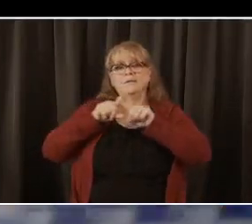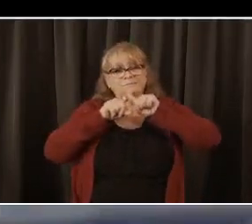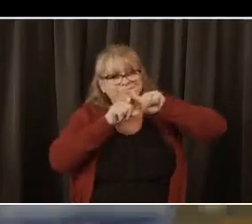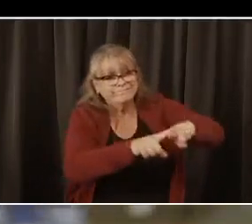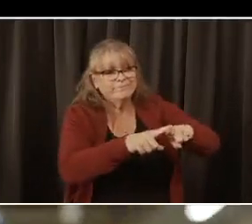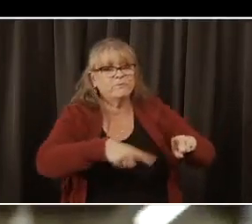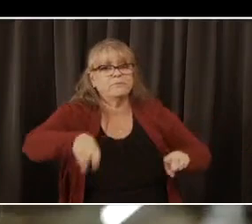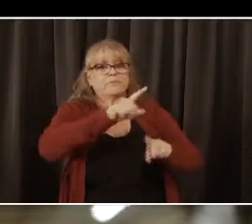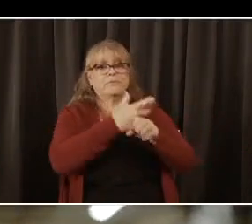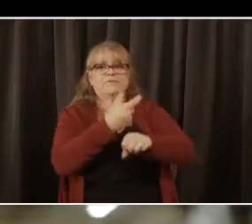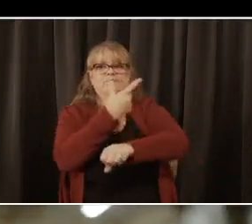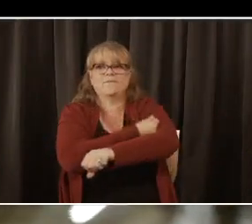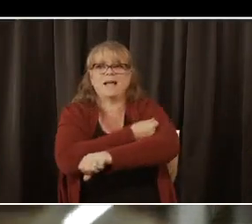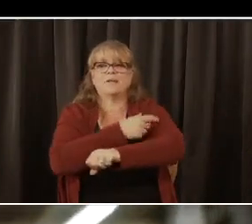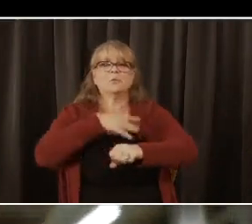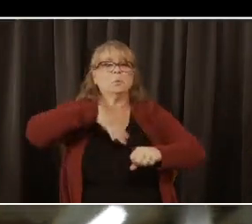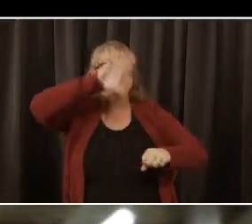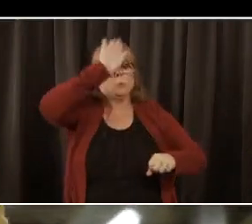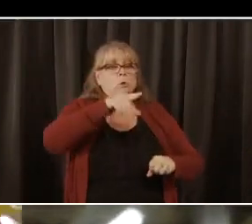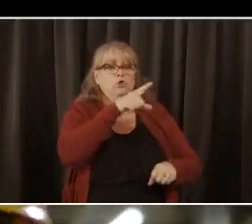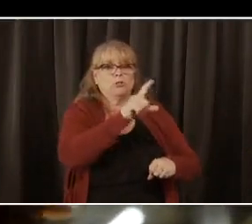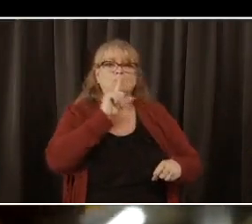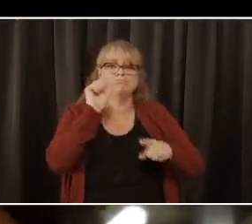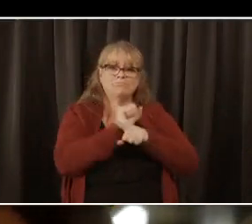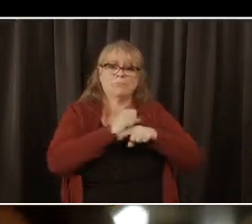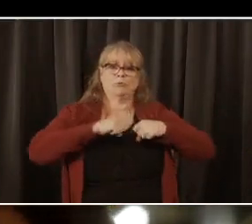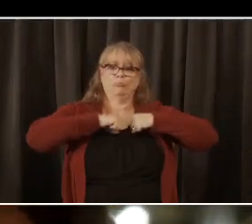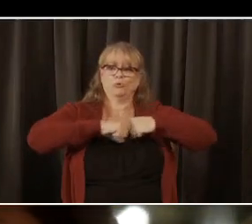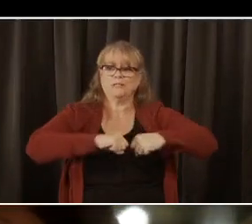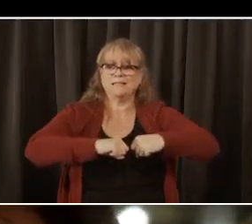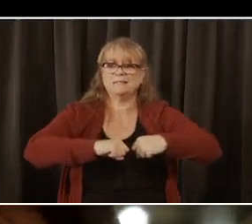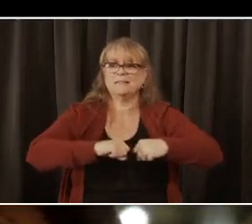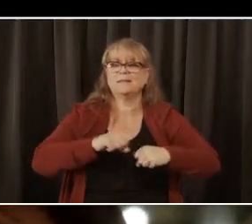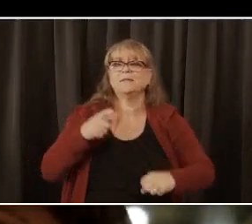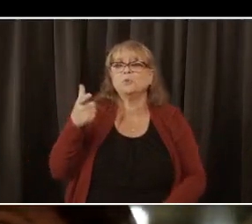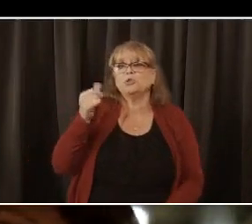So you can call us in Fort Collins afford we've developed a texting platform people